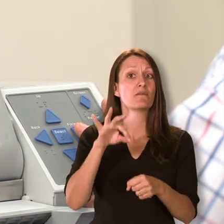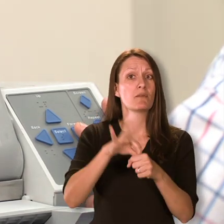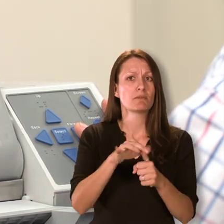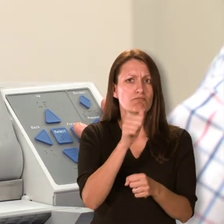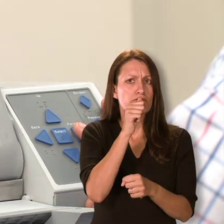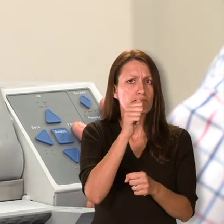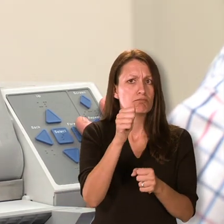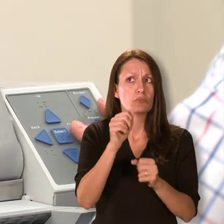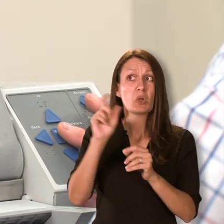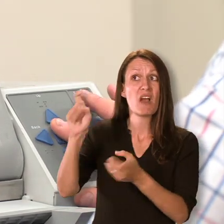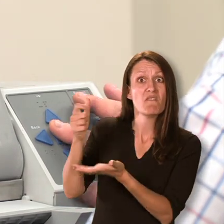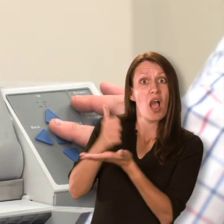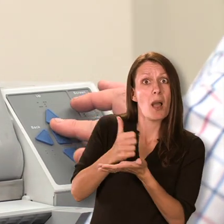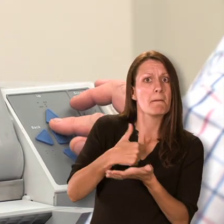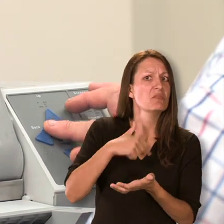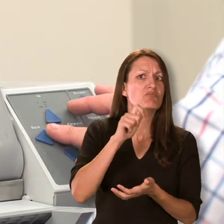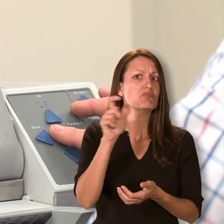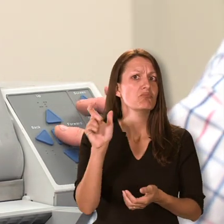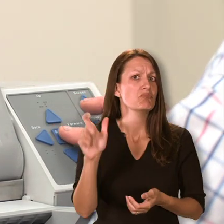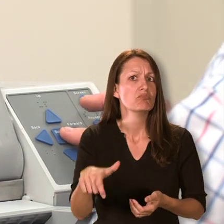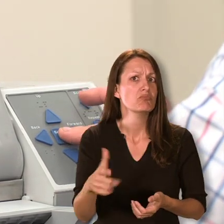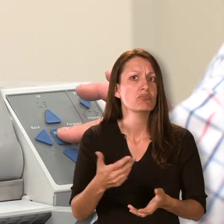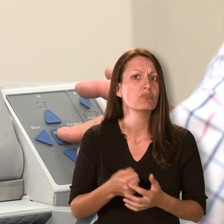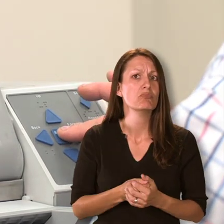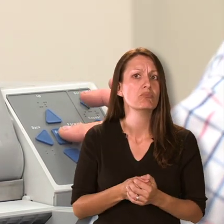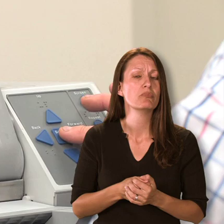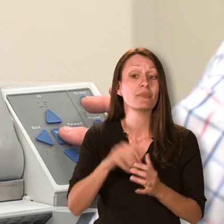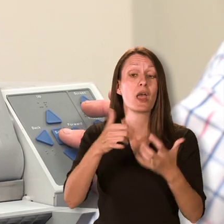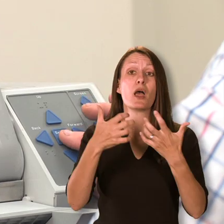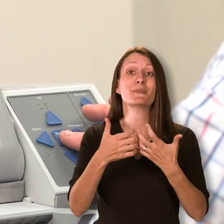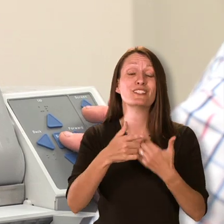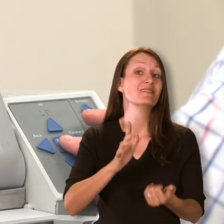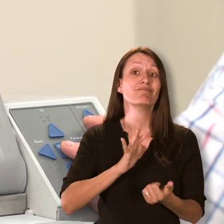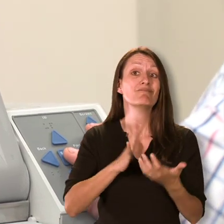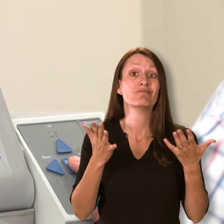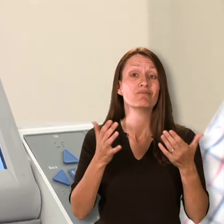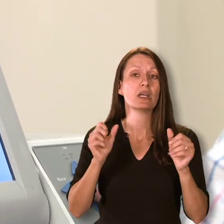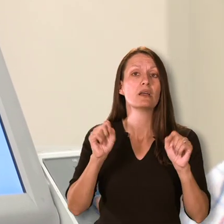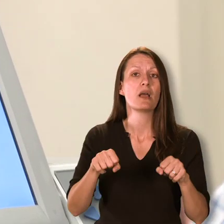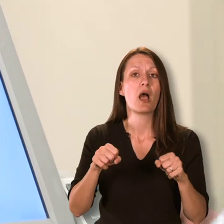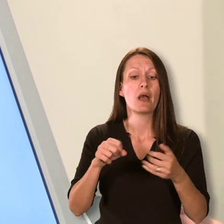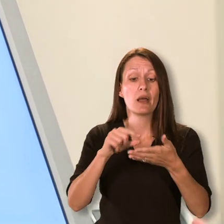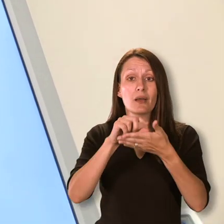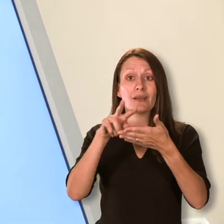to vote in private, without assistance.